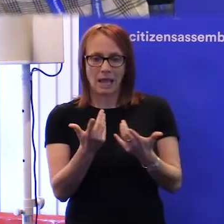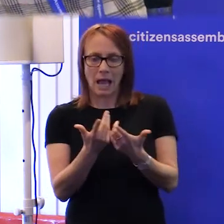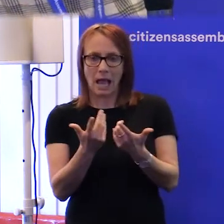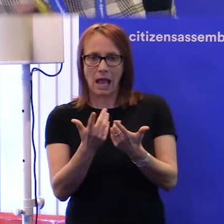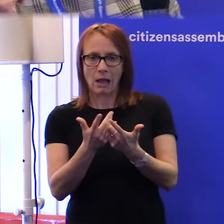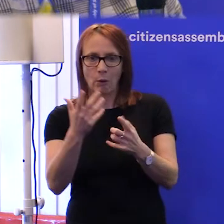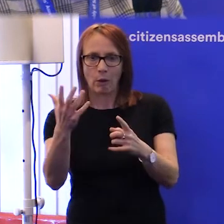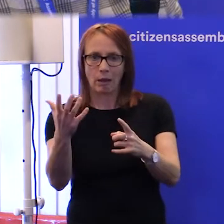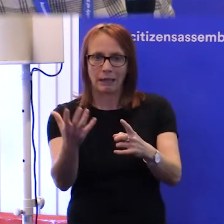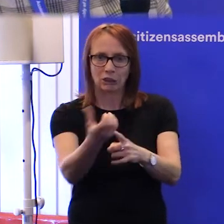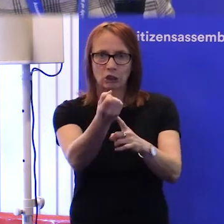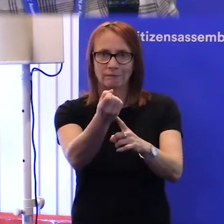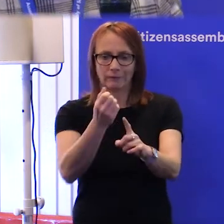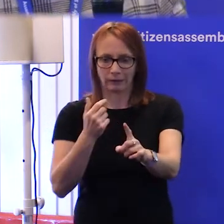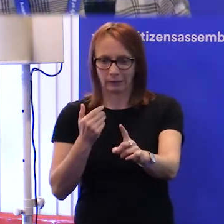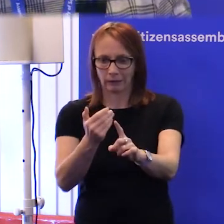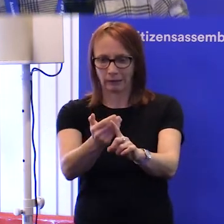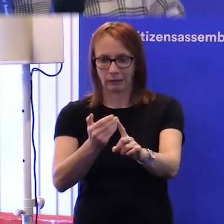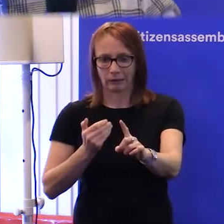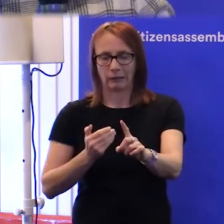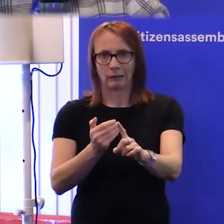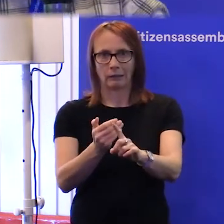deliberation and to get to it in a way that people are actually able to make